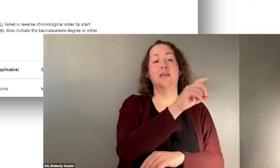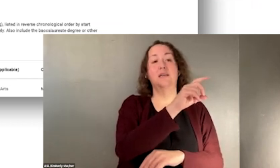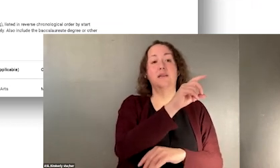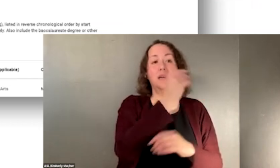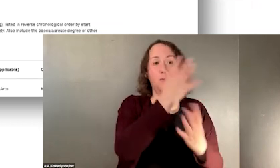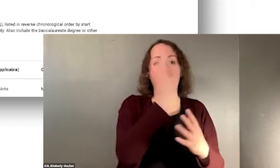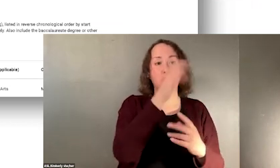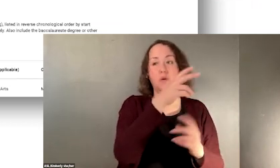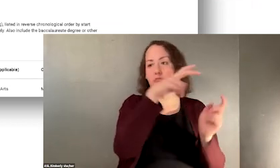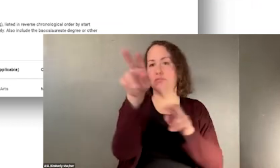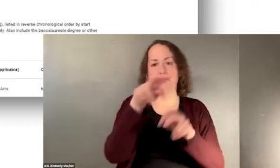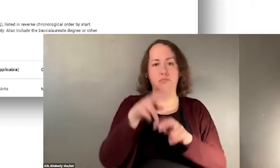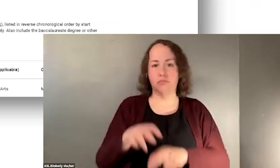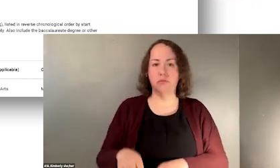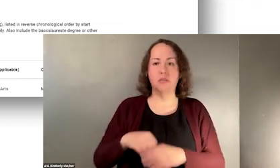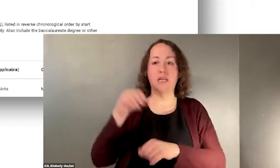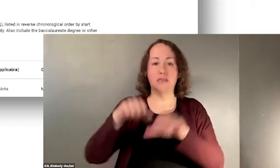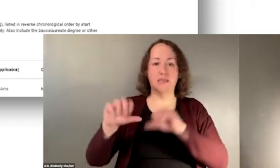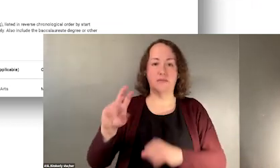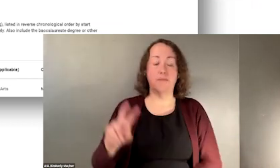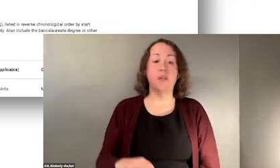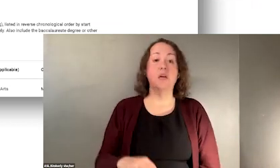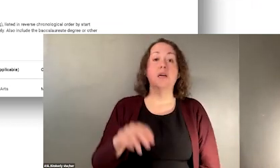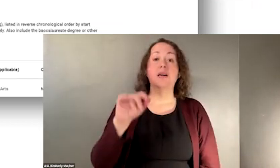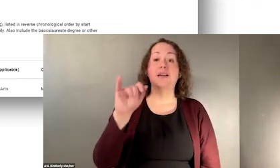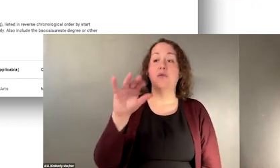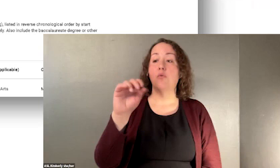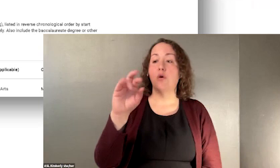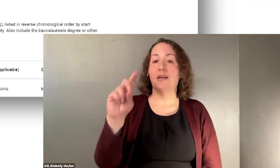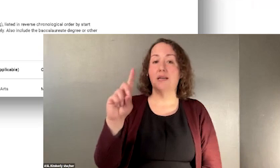If you've got your ORCID profile filled out with lots of great information --